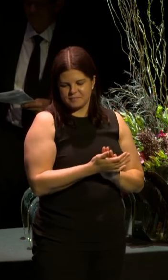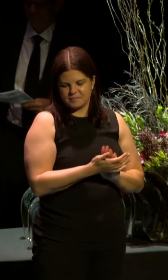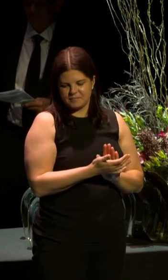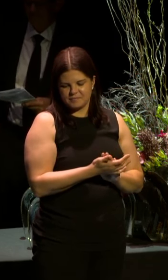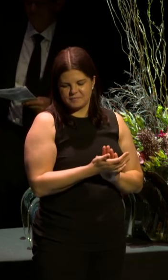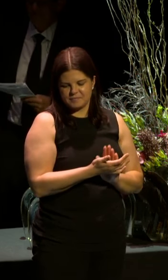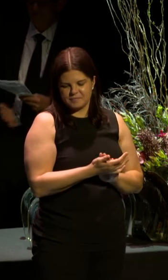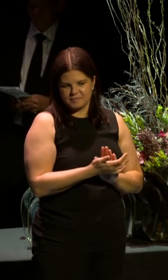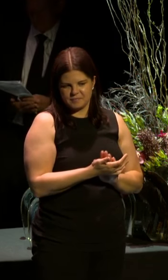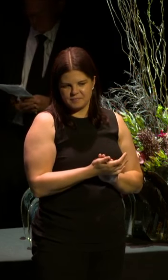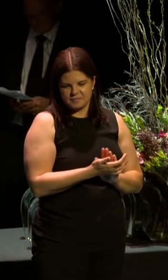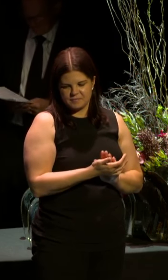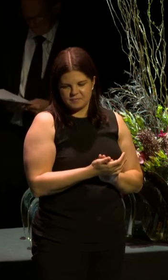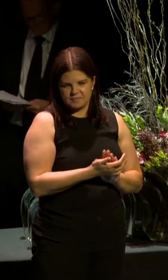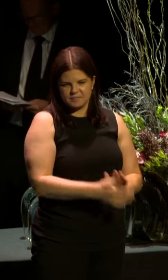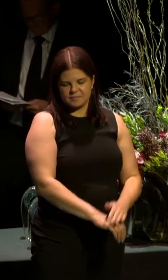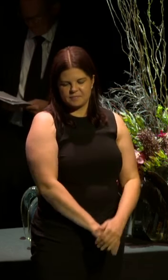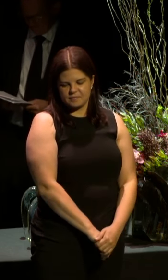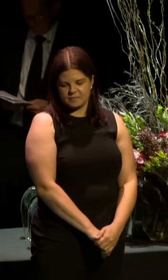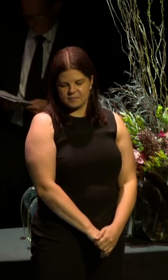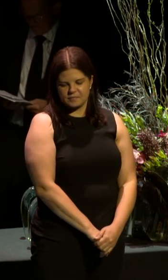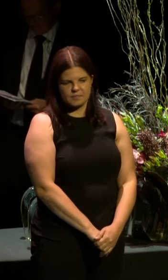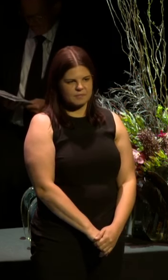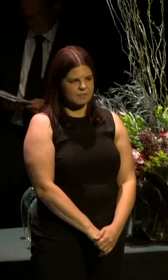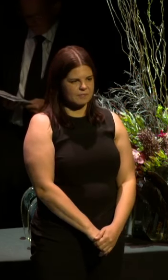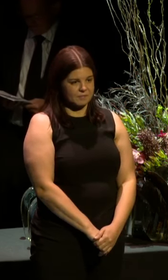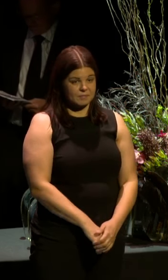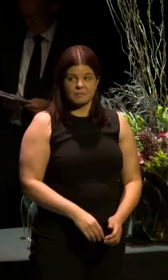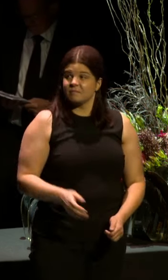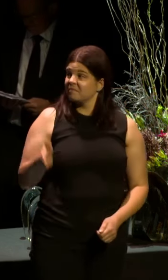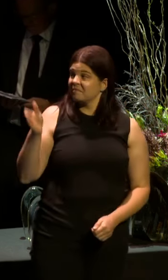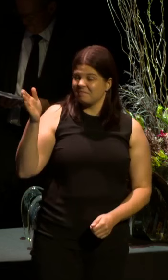As you've heard from that, I've sort of worked everywhere.